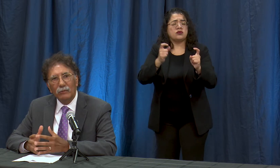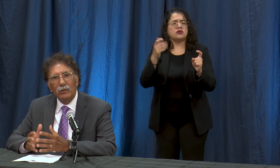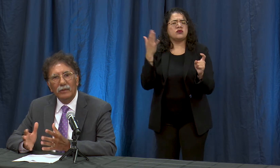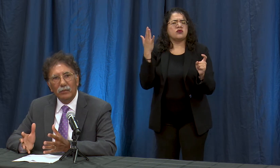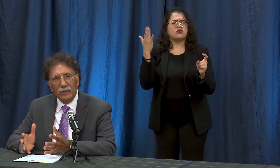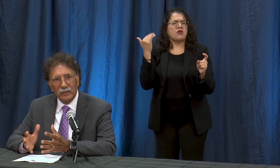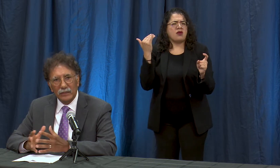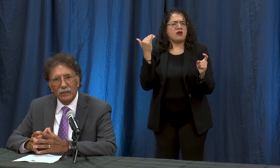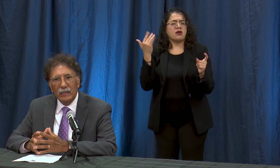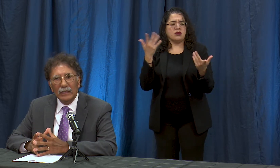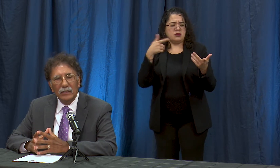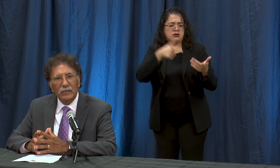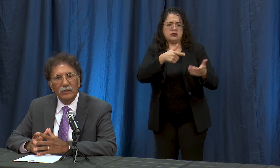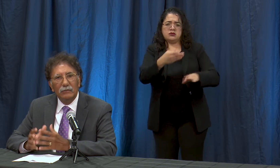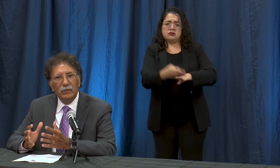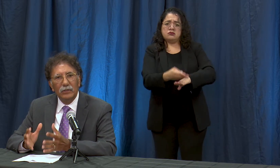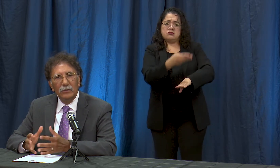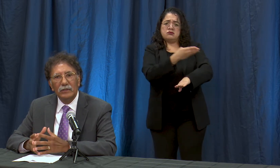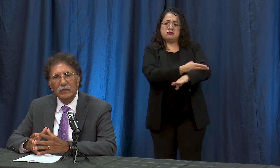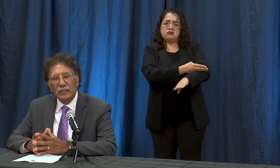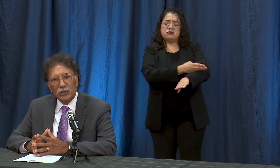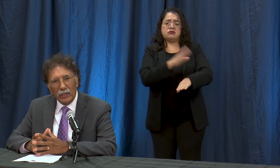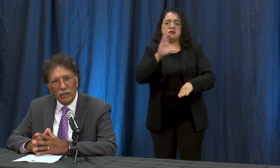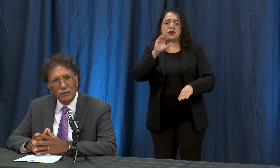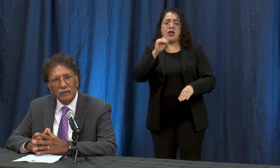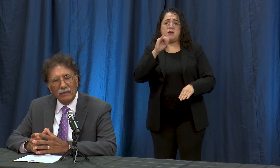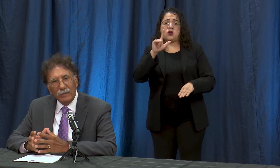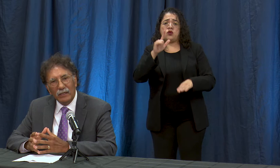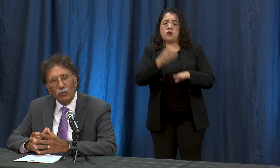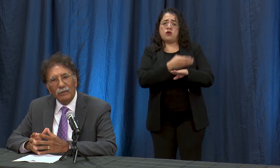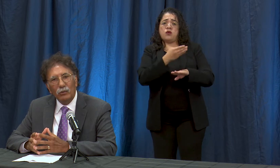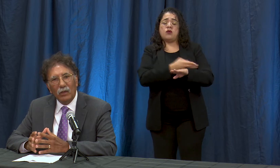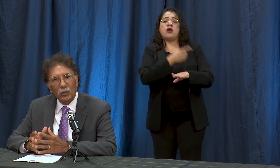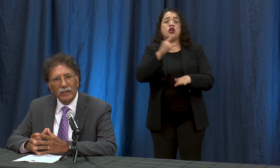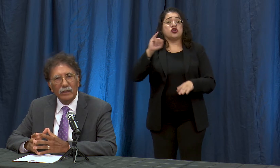improvement projects continue to produce jobs and men and women who are working